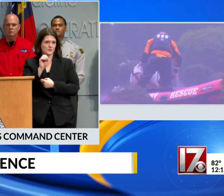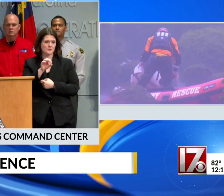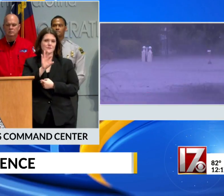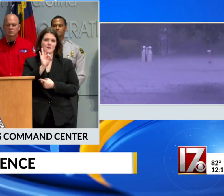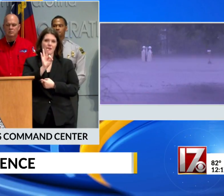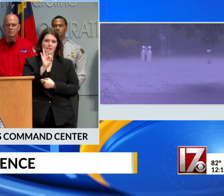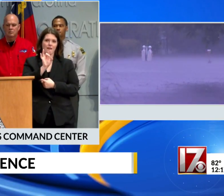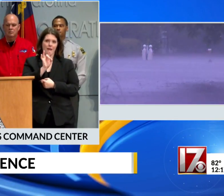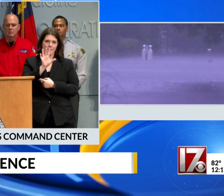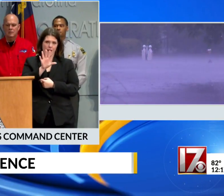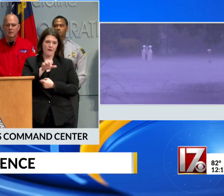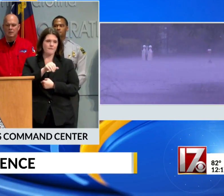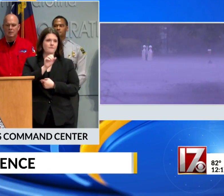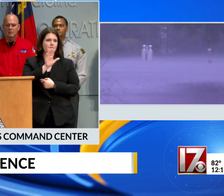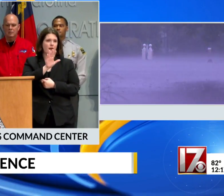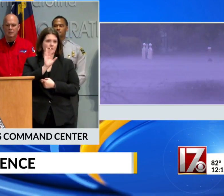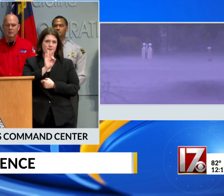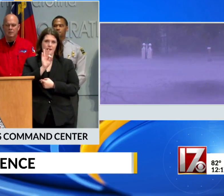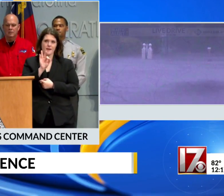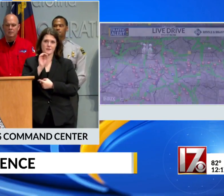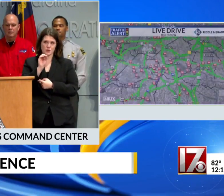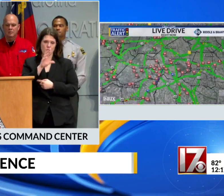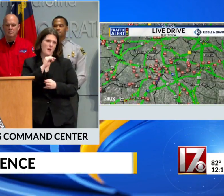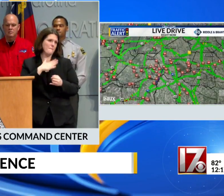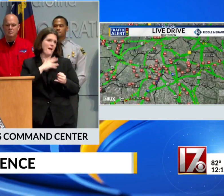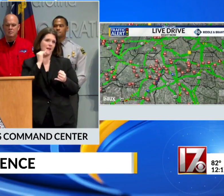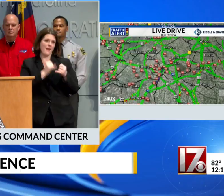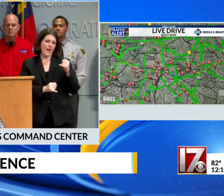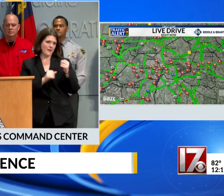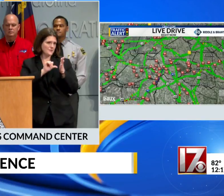SERVICES YOU CAN JUST TALK. KNOW THAT YOU ARE NOT ALONE AND HELP IS AVAILABLE.